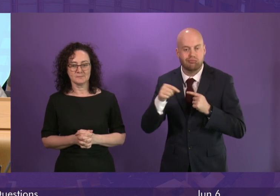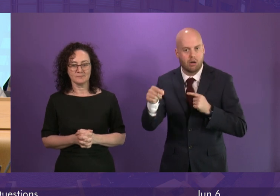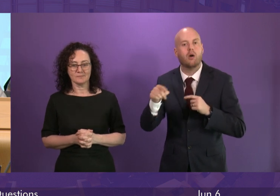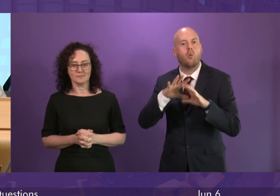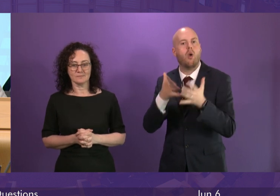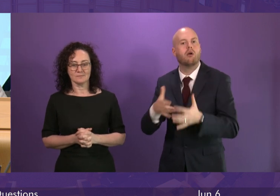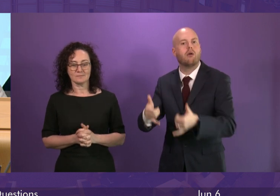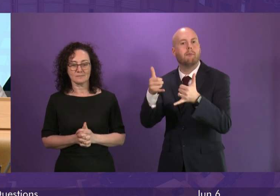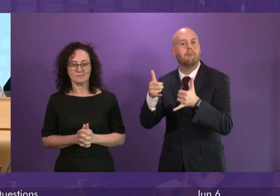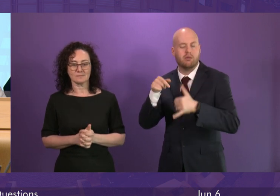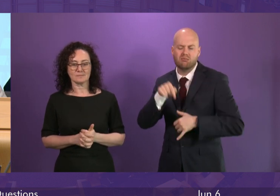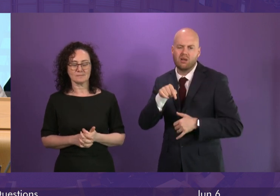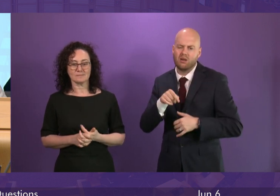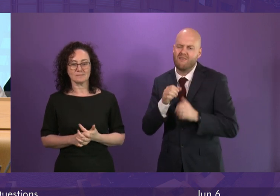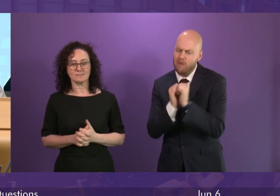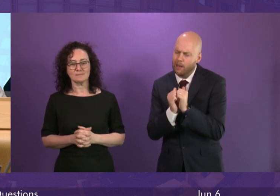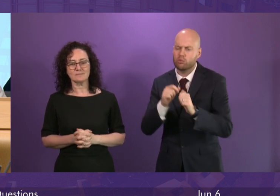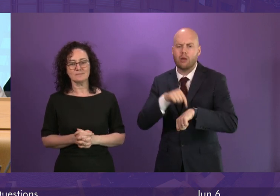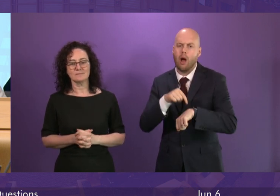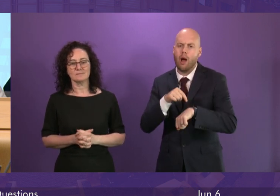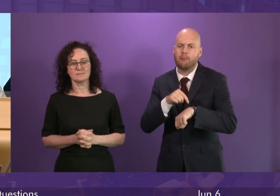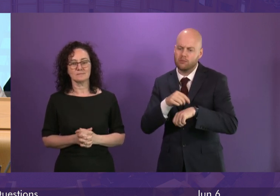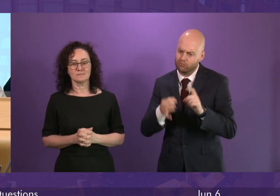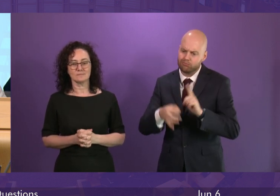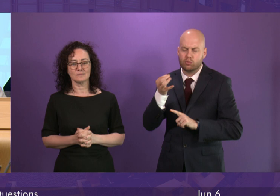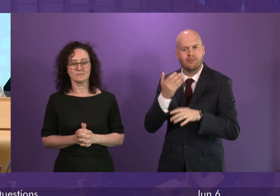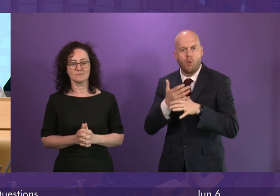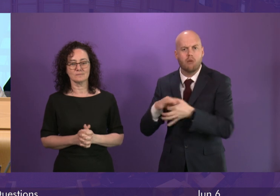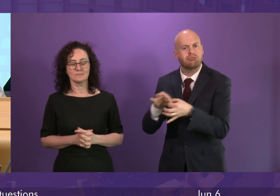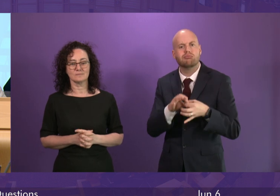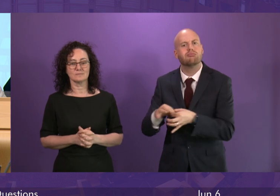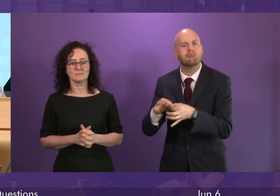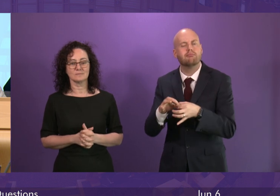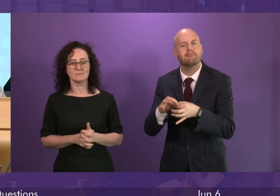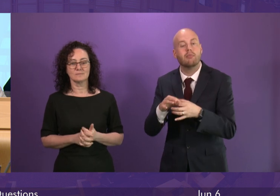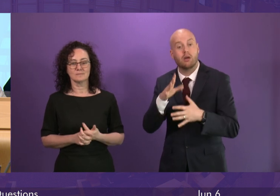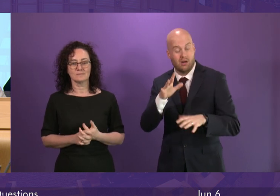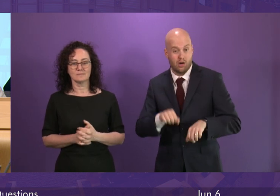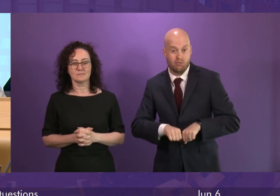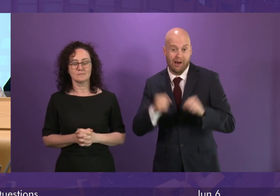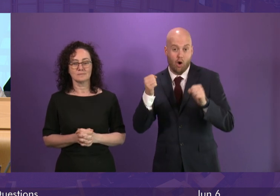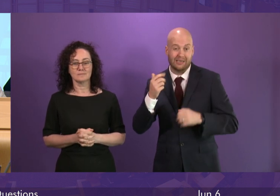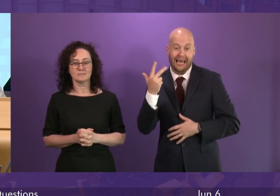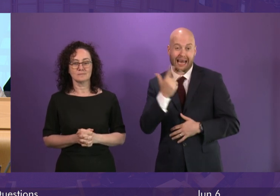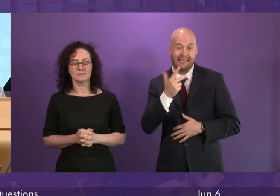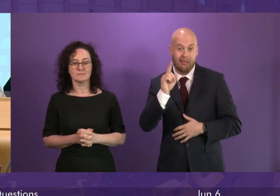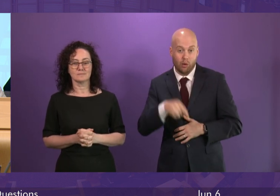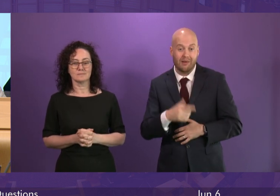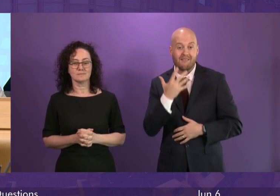team. The First Minister was one of the record 18,555 people who were, like me, at Hampden